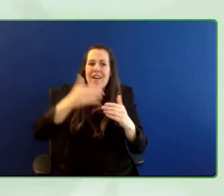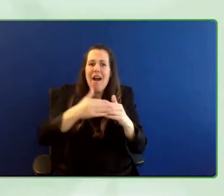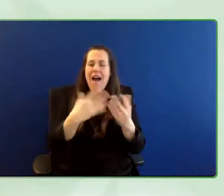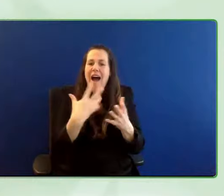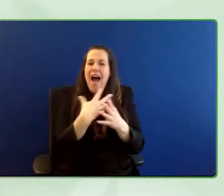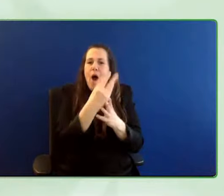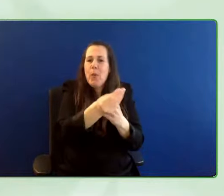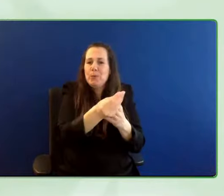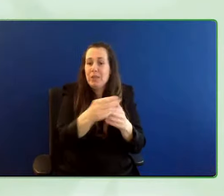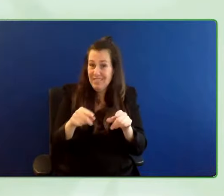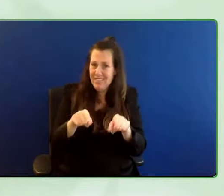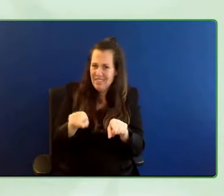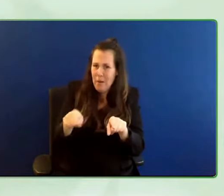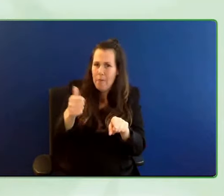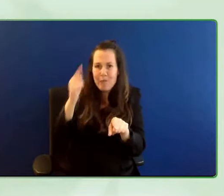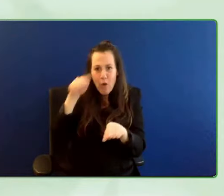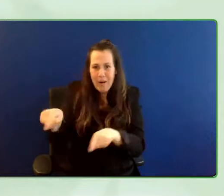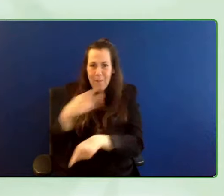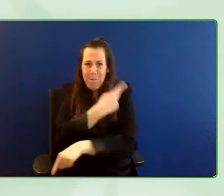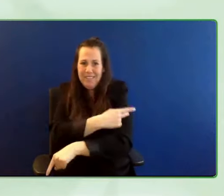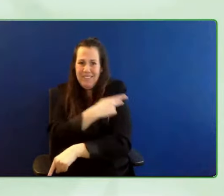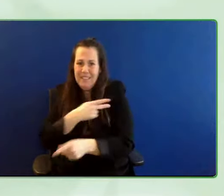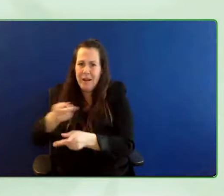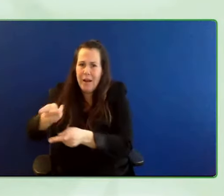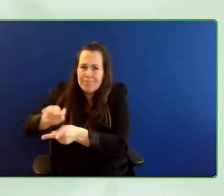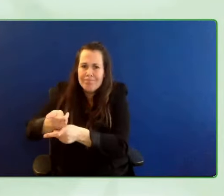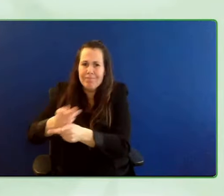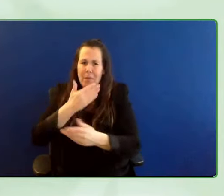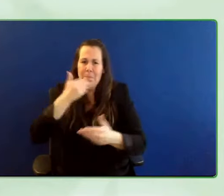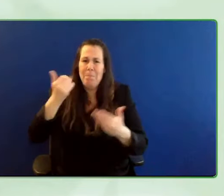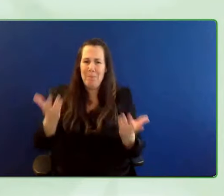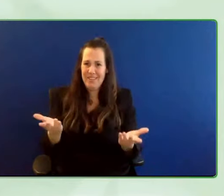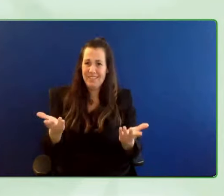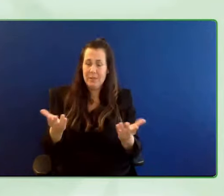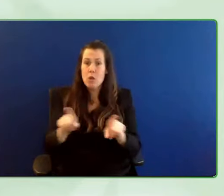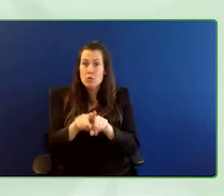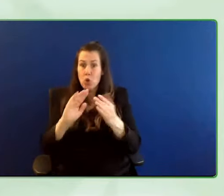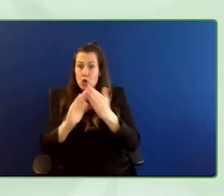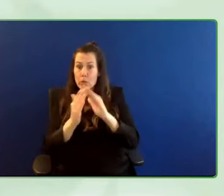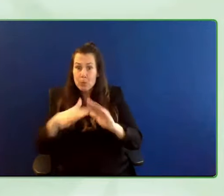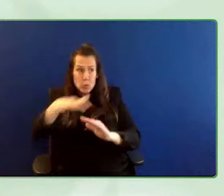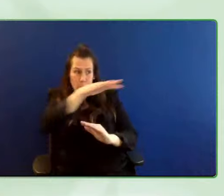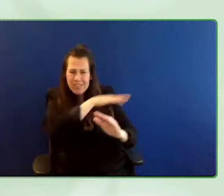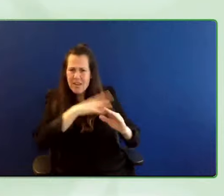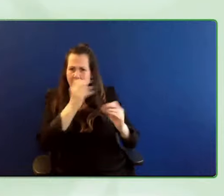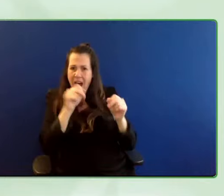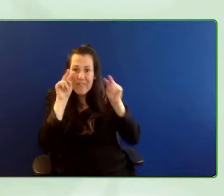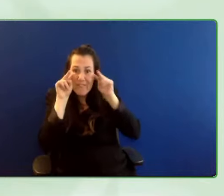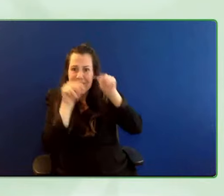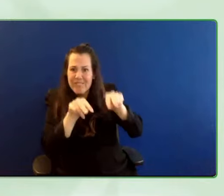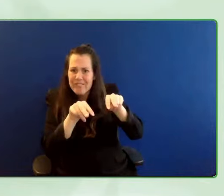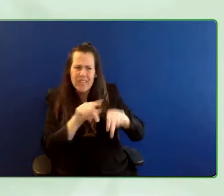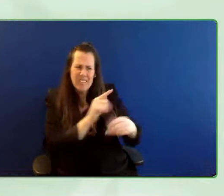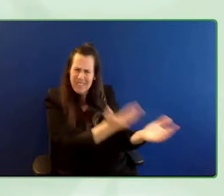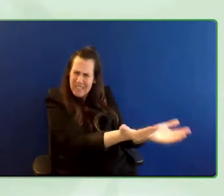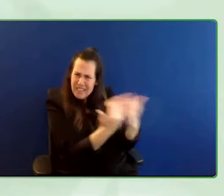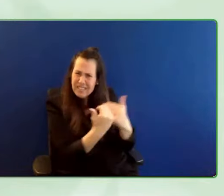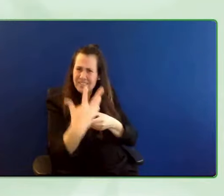space, we make it a priority to include patients and caregivers in our advisory boards to understand